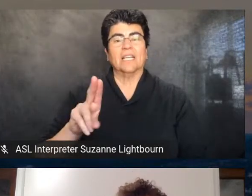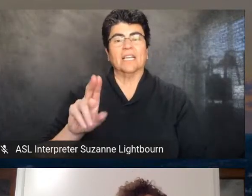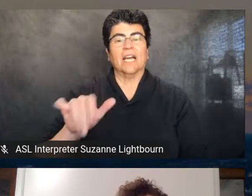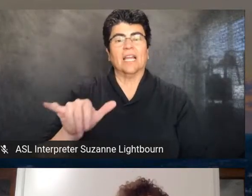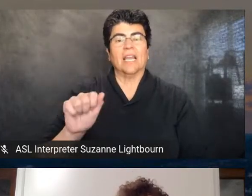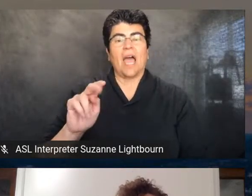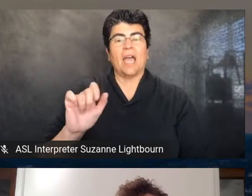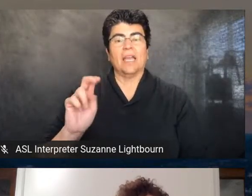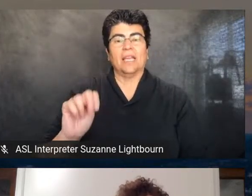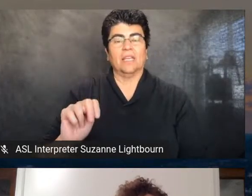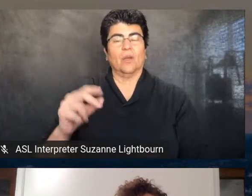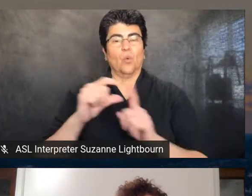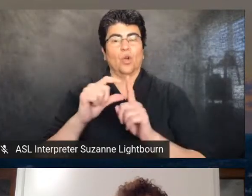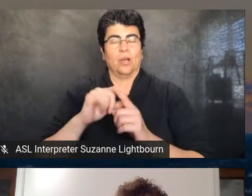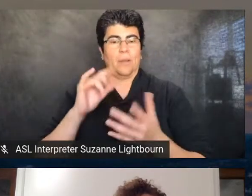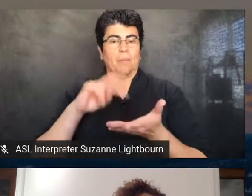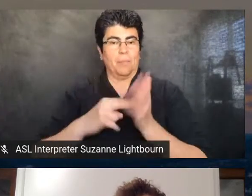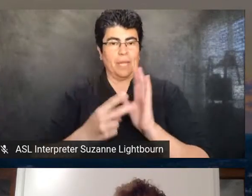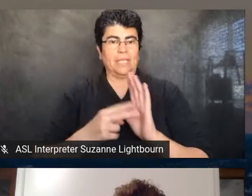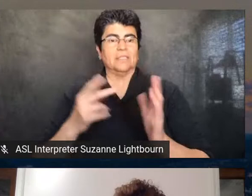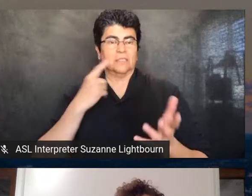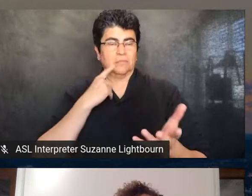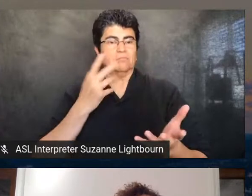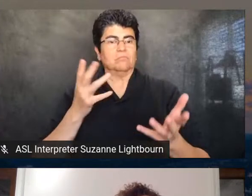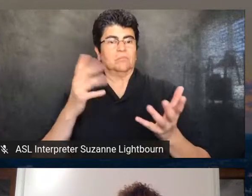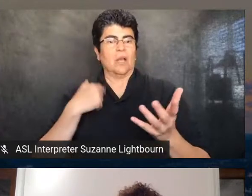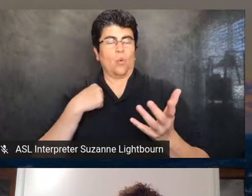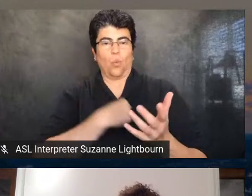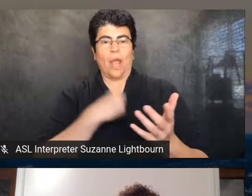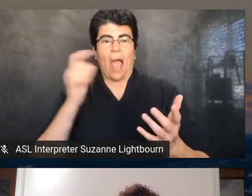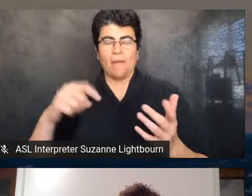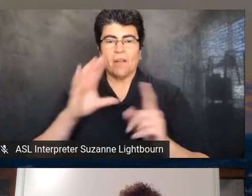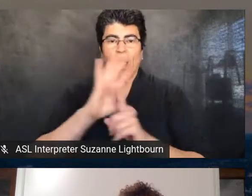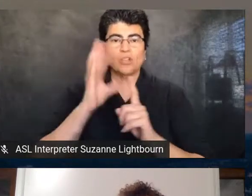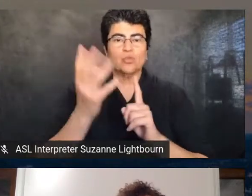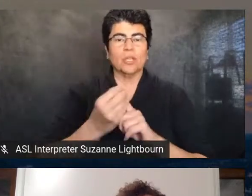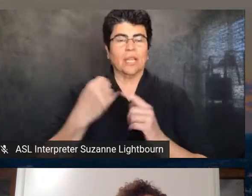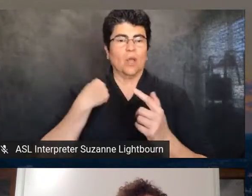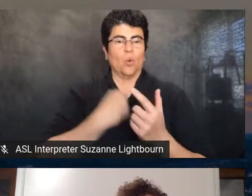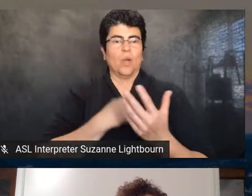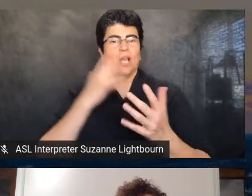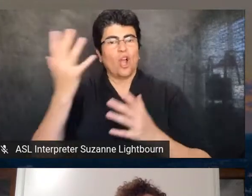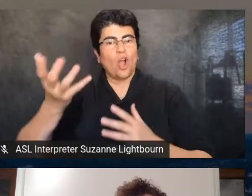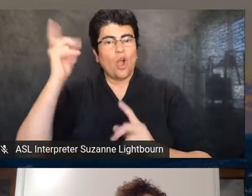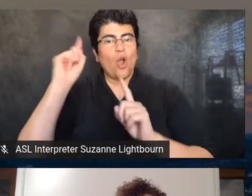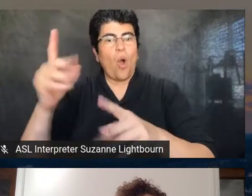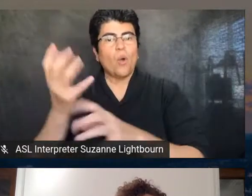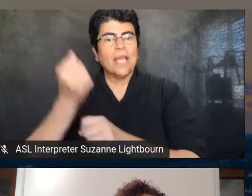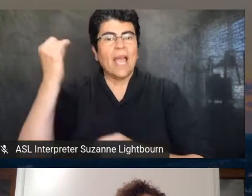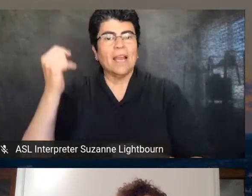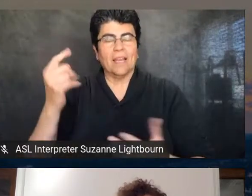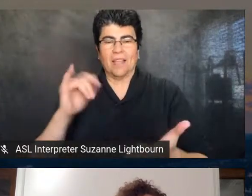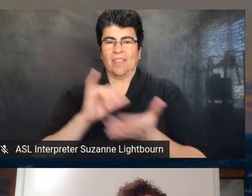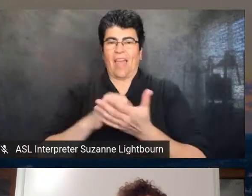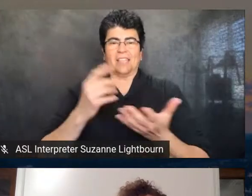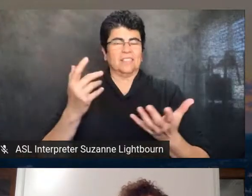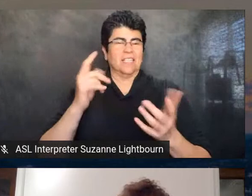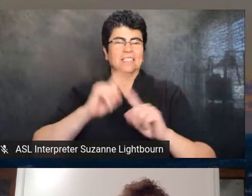that our ancestors have left us culturally, and how we all love different kinds of food from different countries,